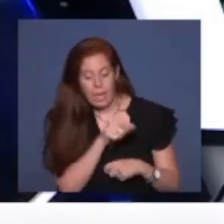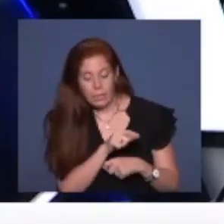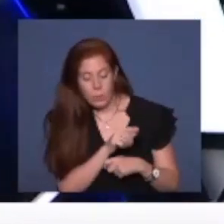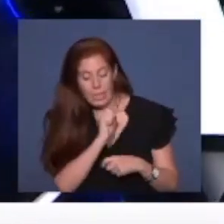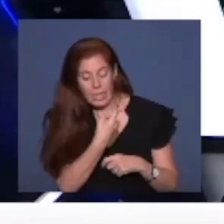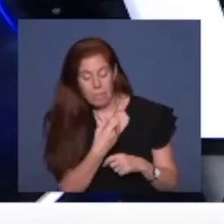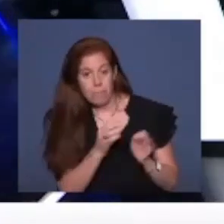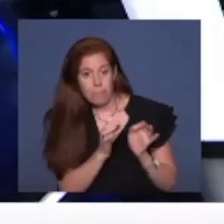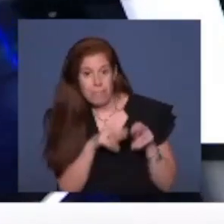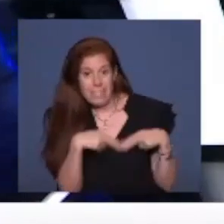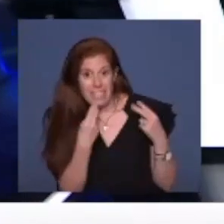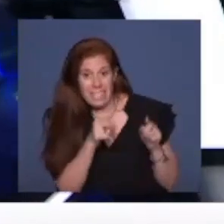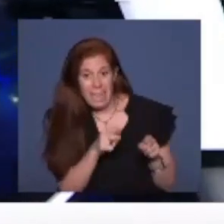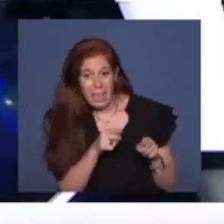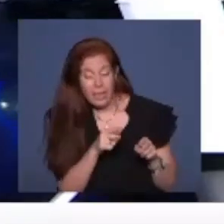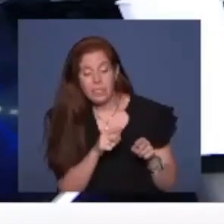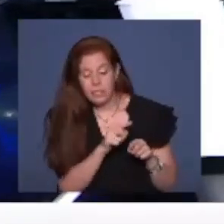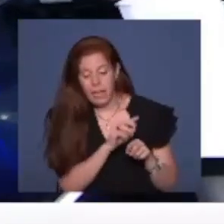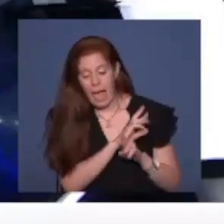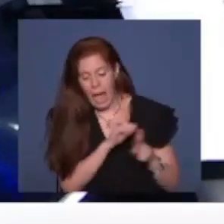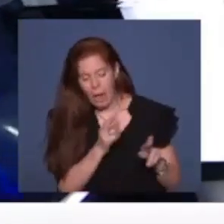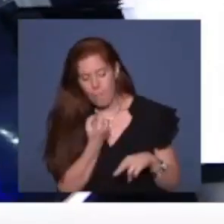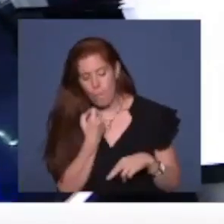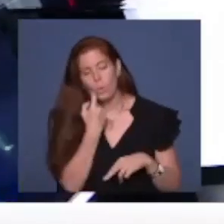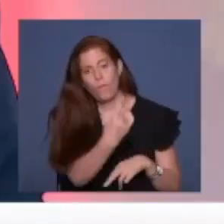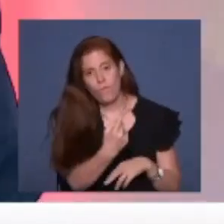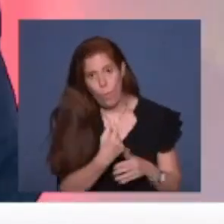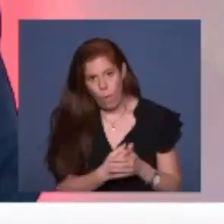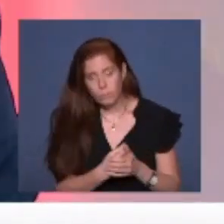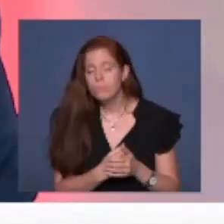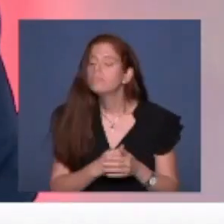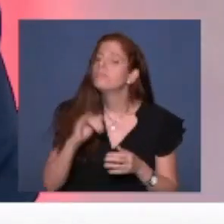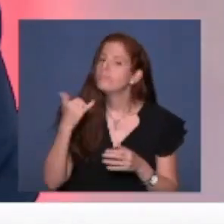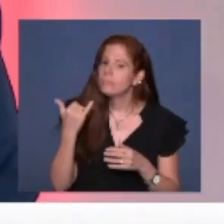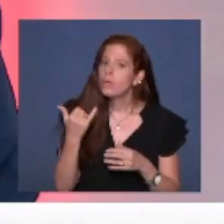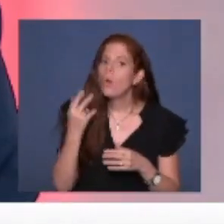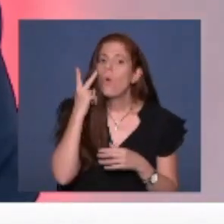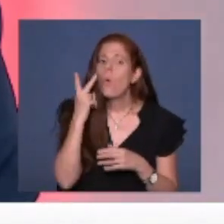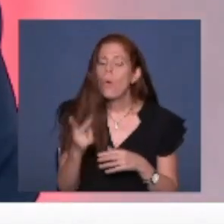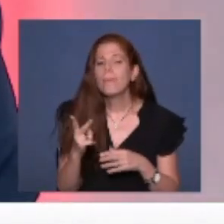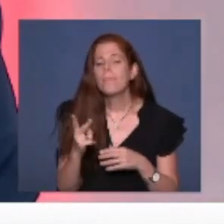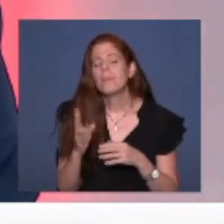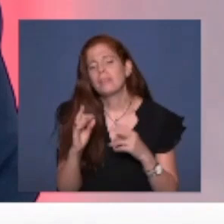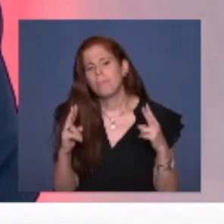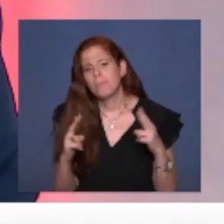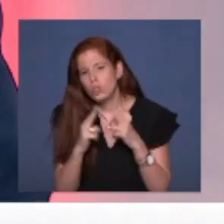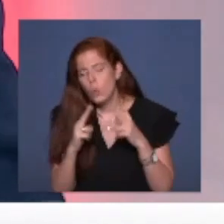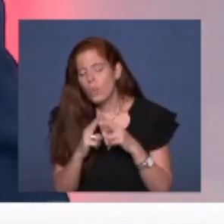Right. We've seen the blitz of calls and meetings, and the Qatari and Egyptian involvement, but from what I hear from a political source,